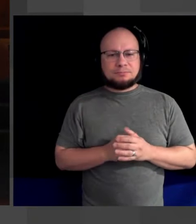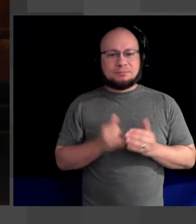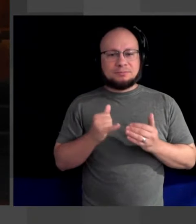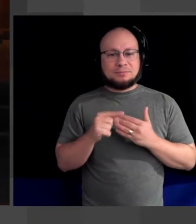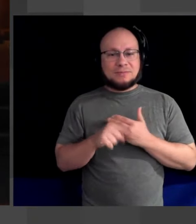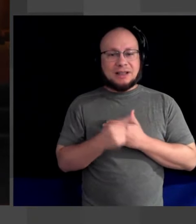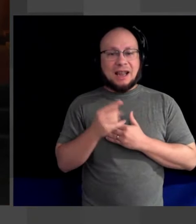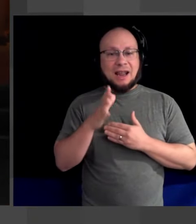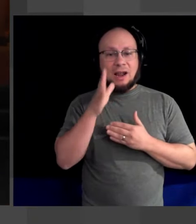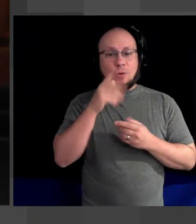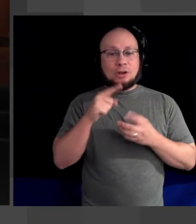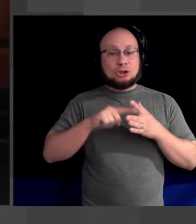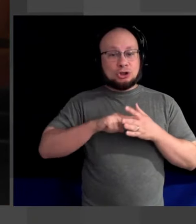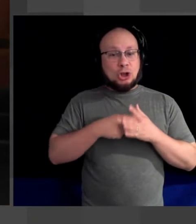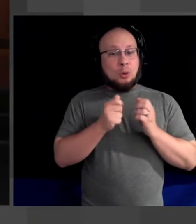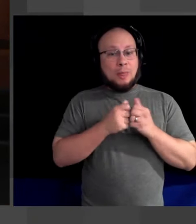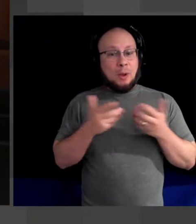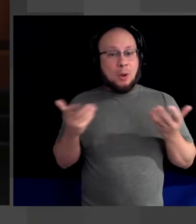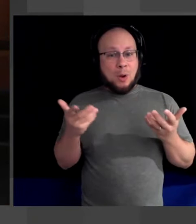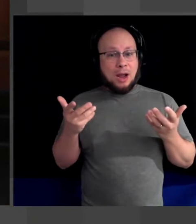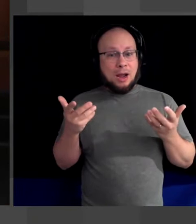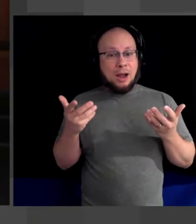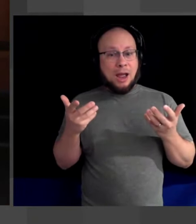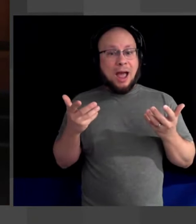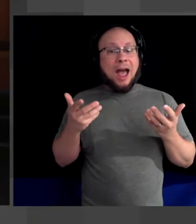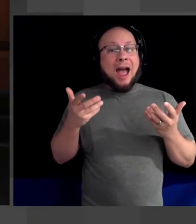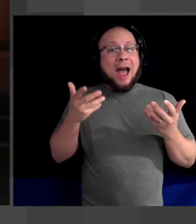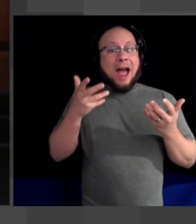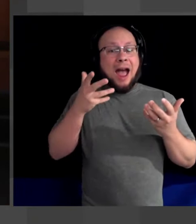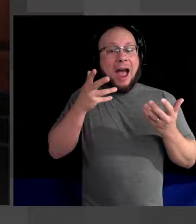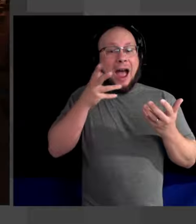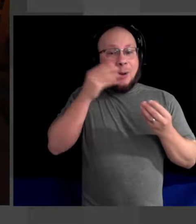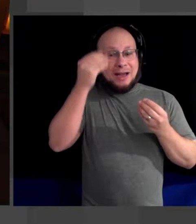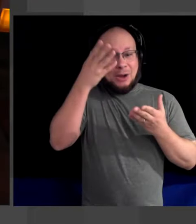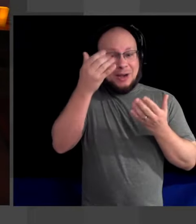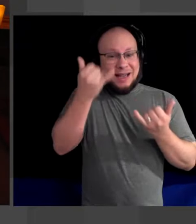TODAY WE ARE KICKING THINGS OFF WITH THE ANNOUNCEMENT OF THE...